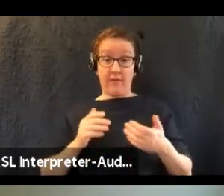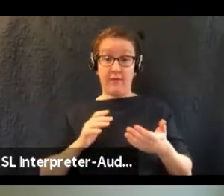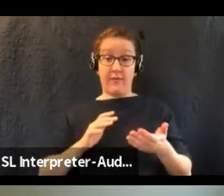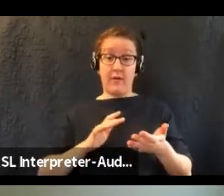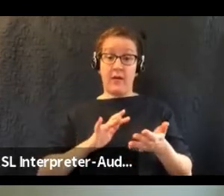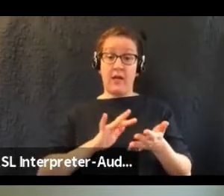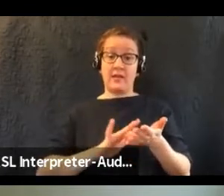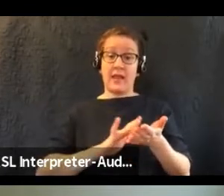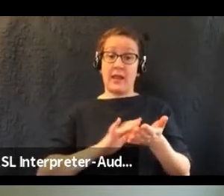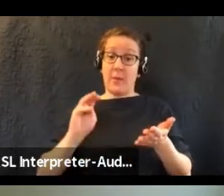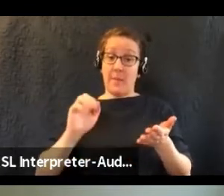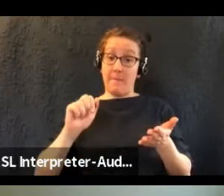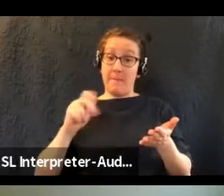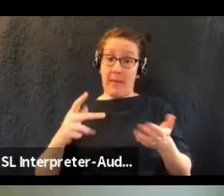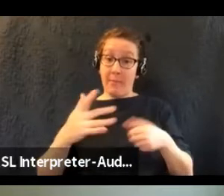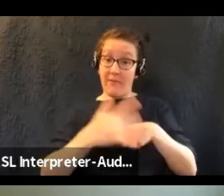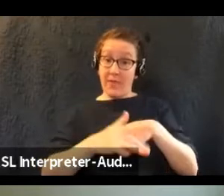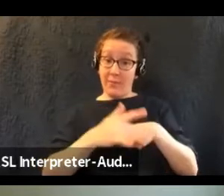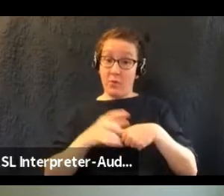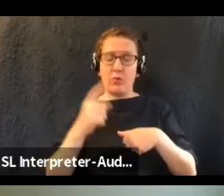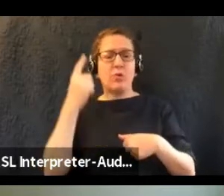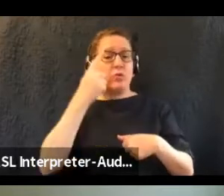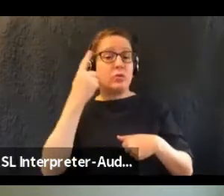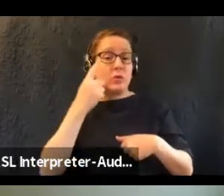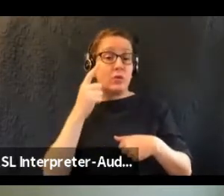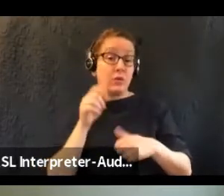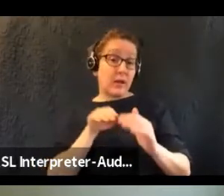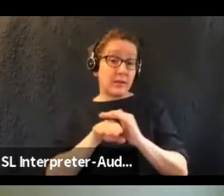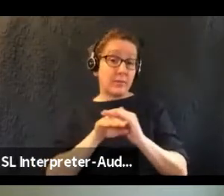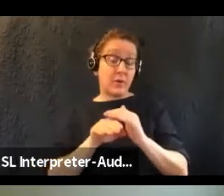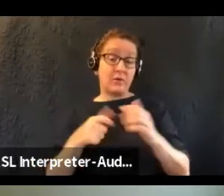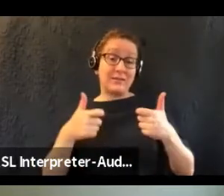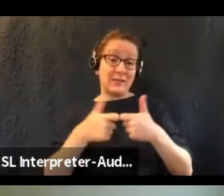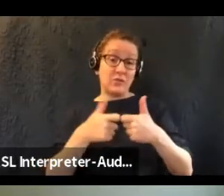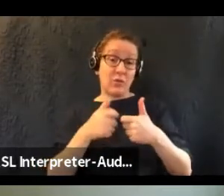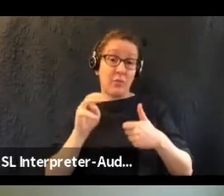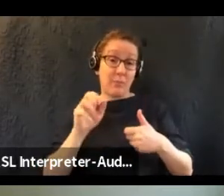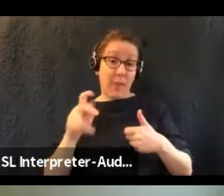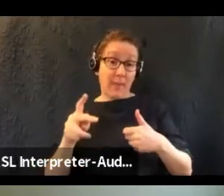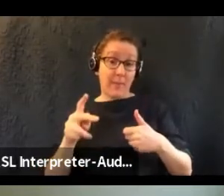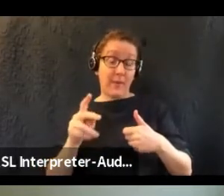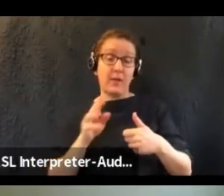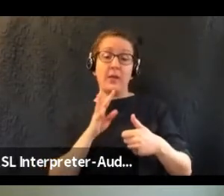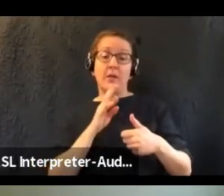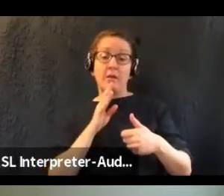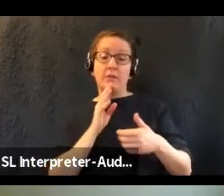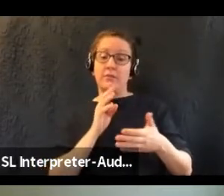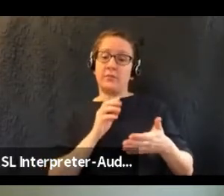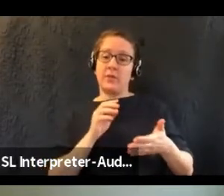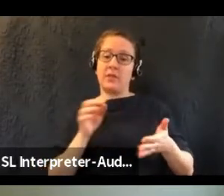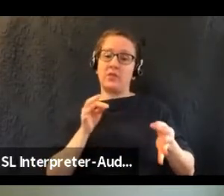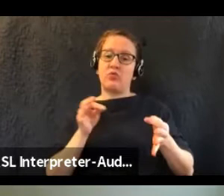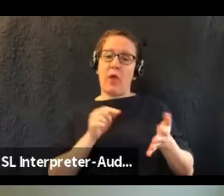Have you considered an accessible digital map that describes everything in a text format